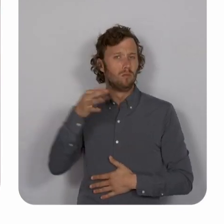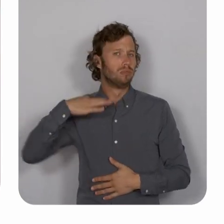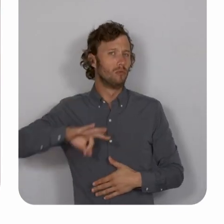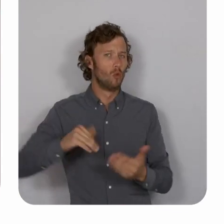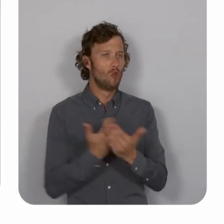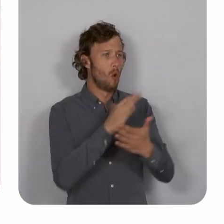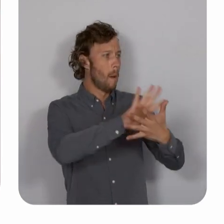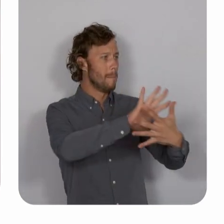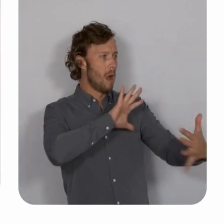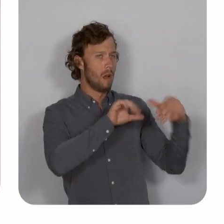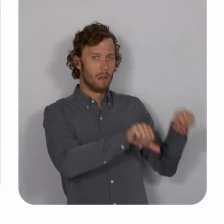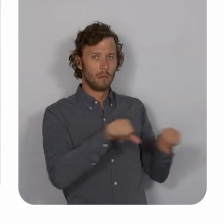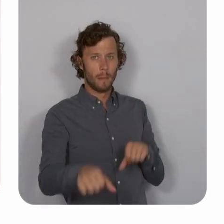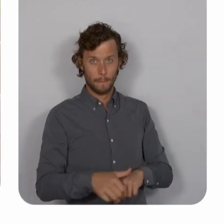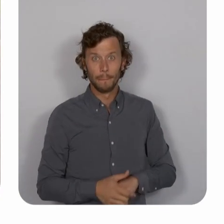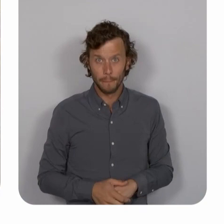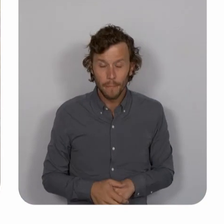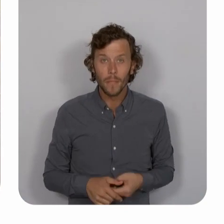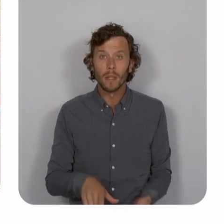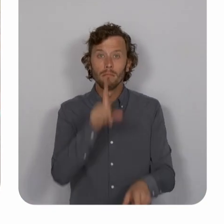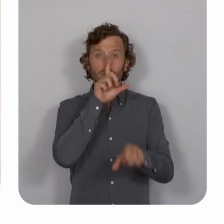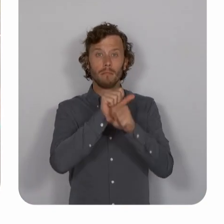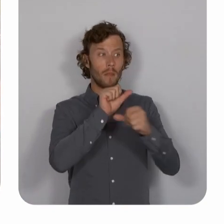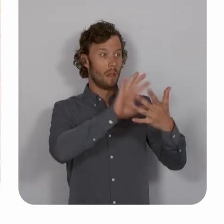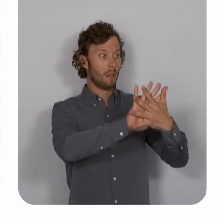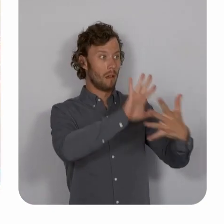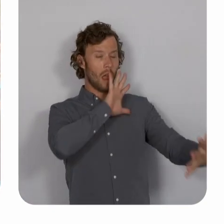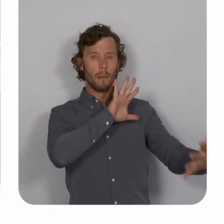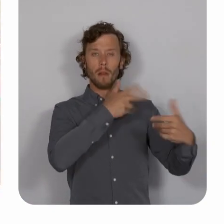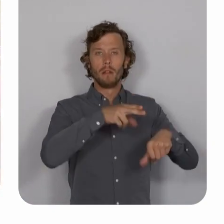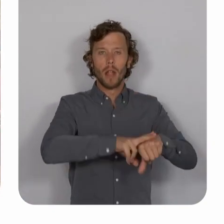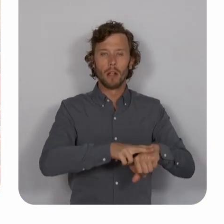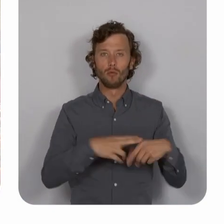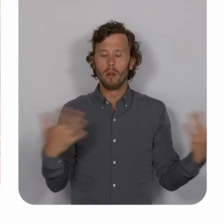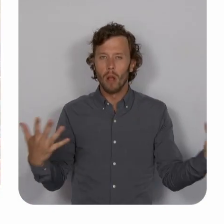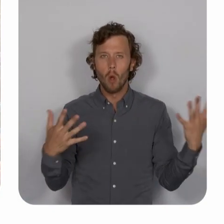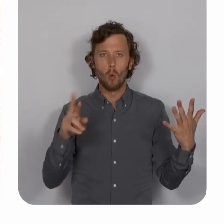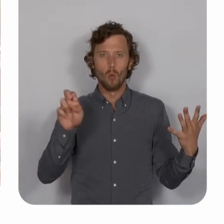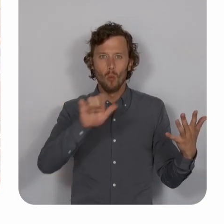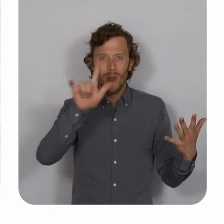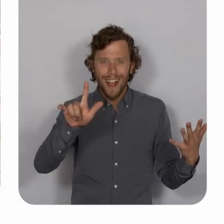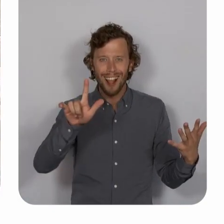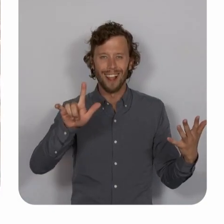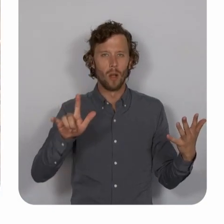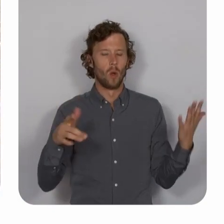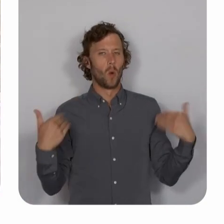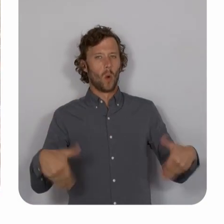In fact, Passthrough is so natural and realistic that we have redesigned